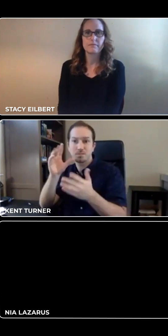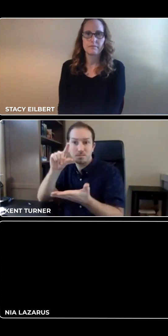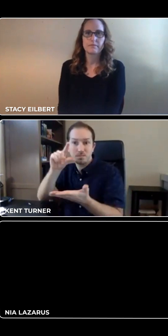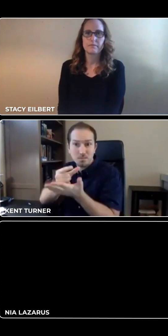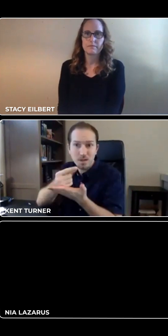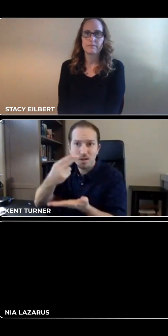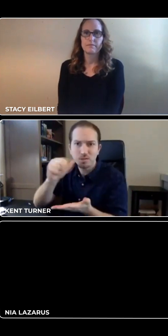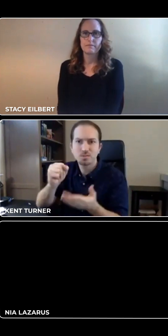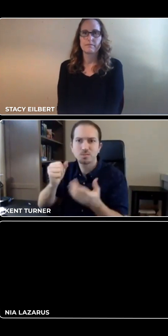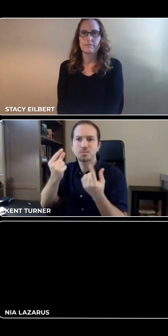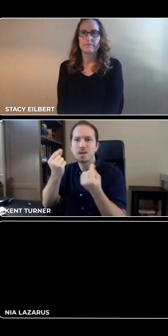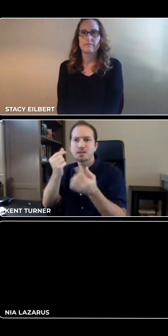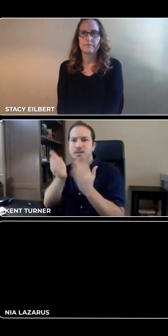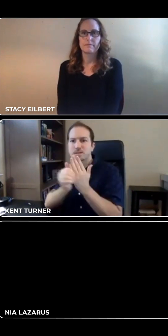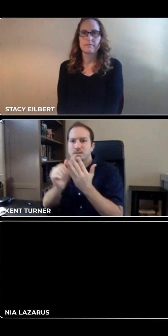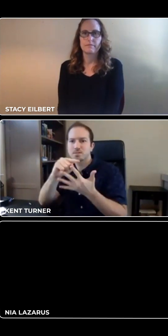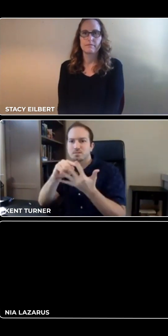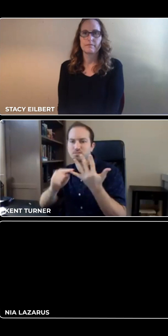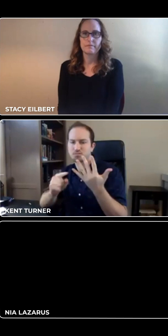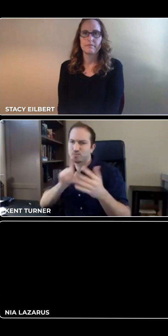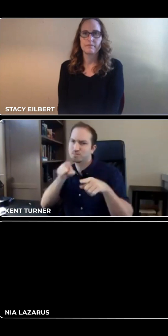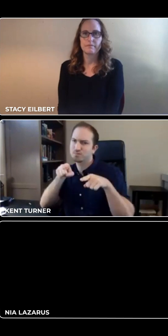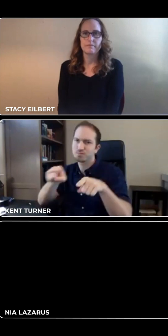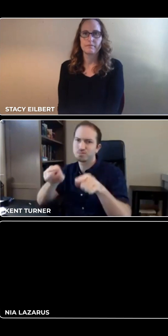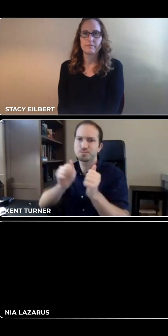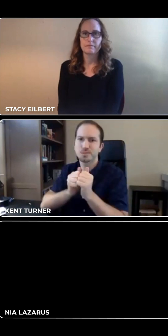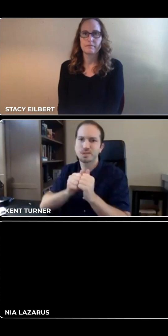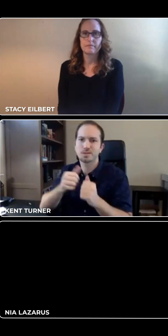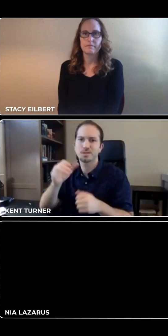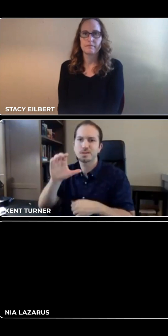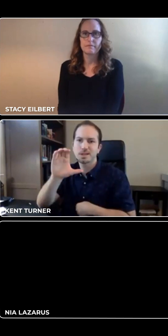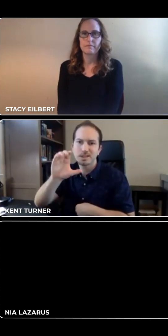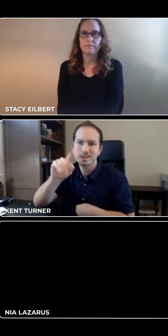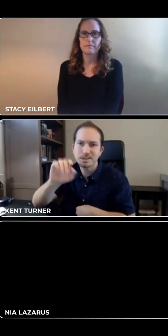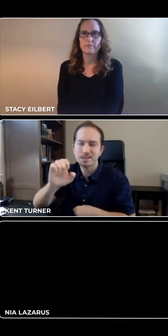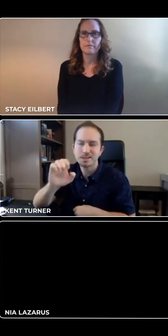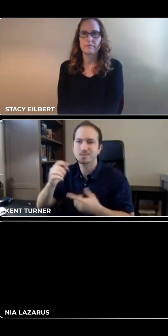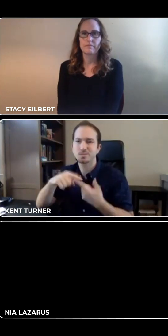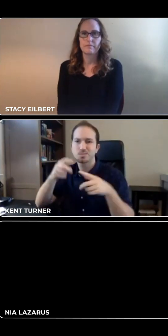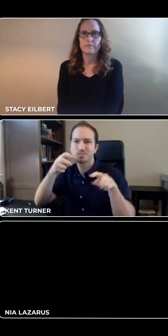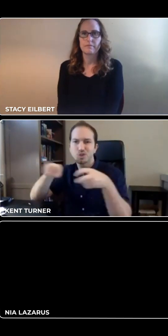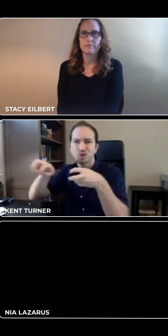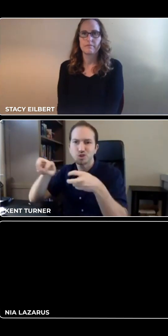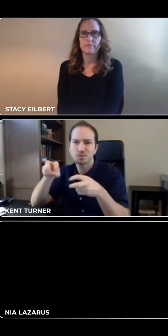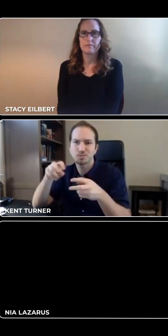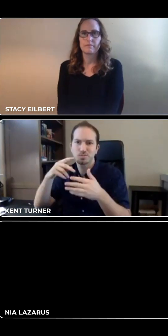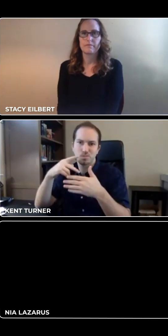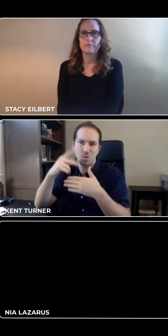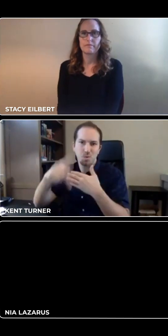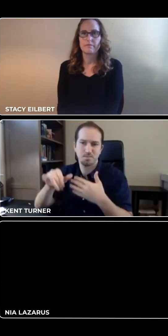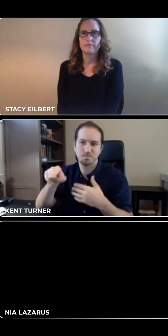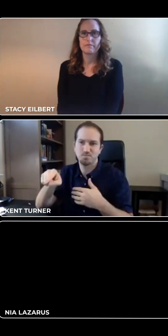living skill goals, high school graduate independent living skill goals, and so it is aligned with